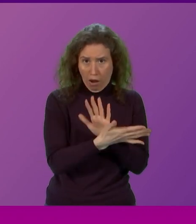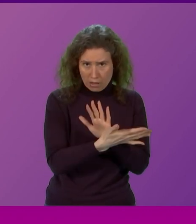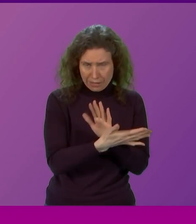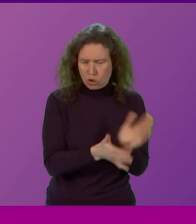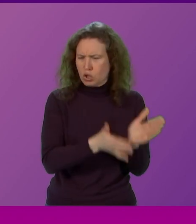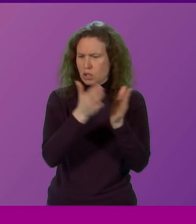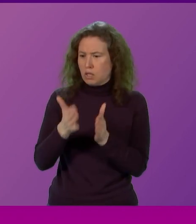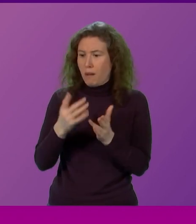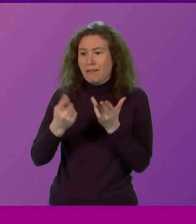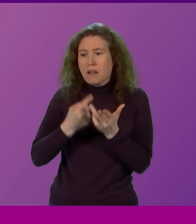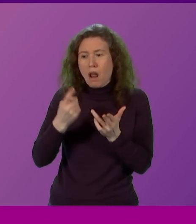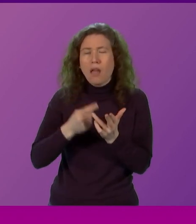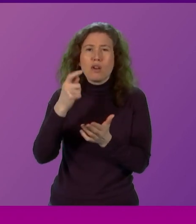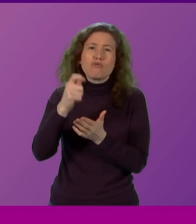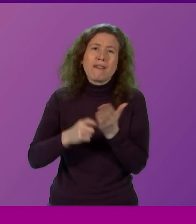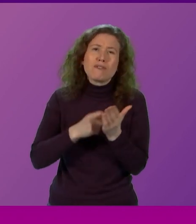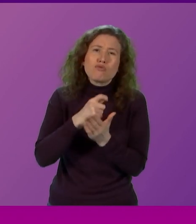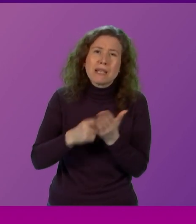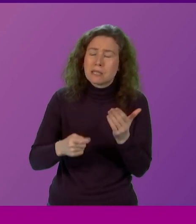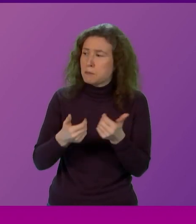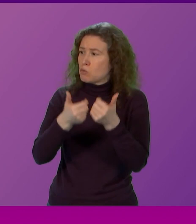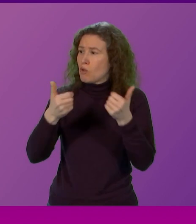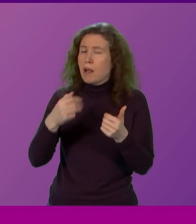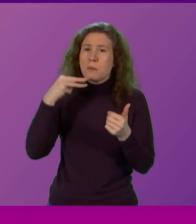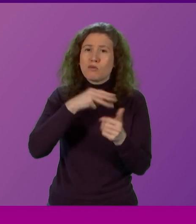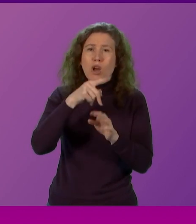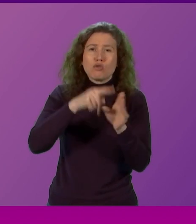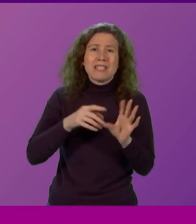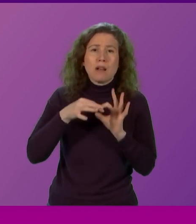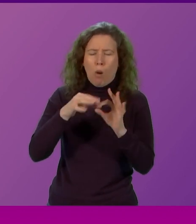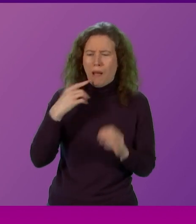holding another referendum to break up a 300-year-old union would be a breeze.